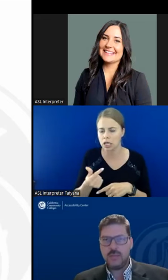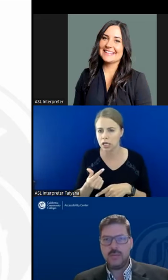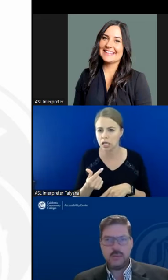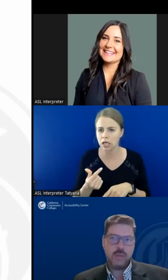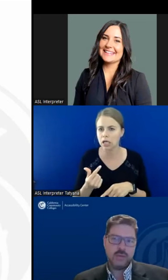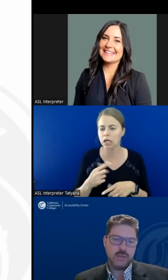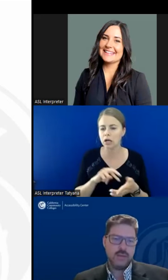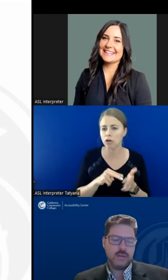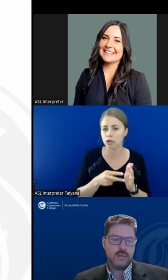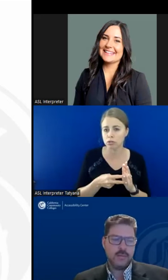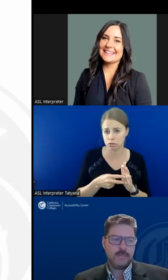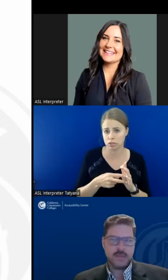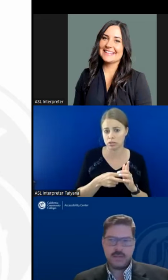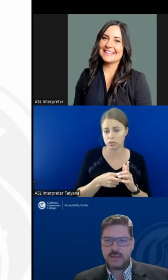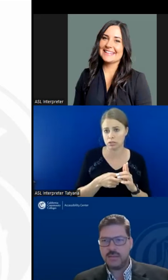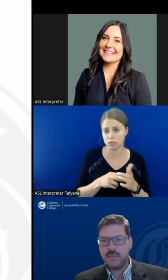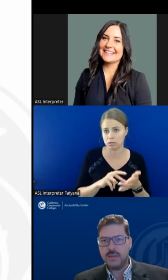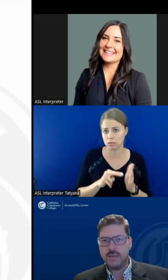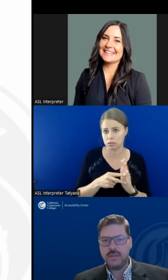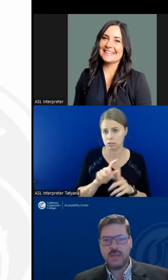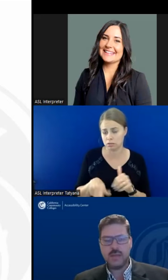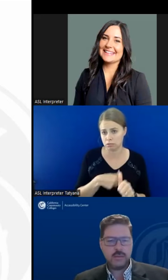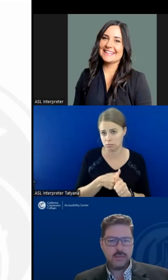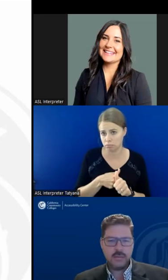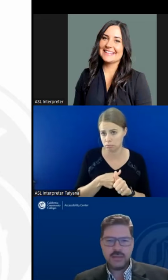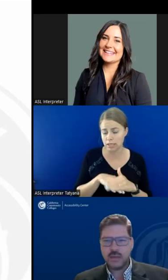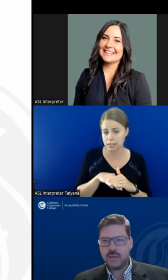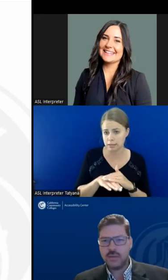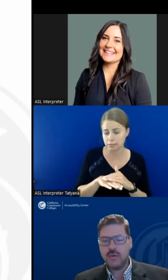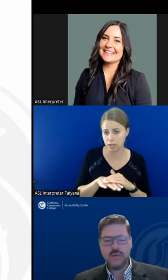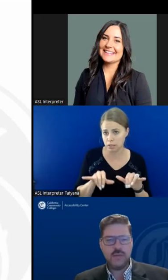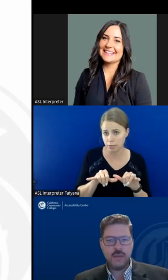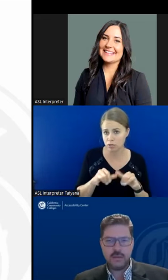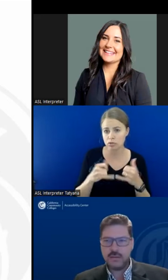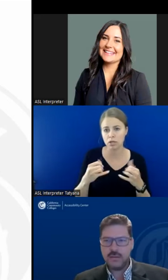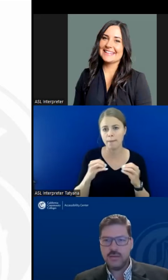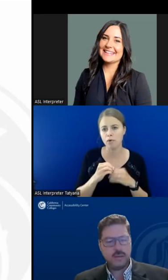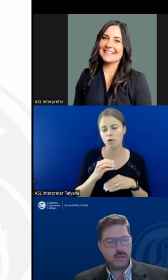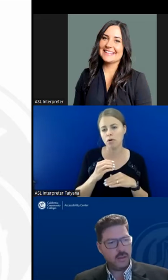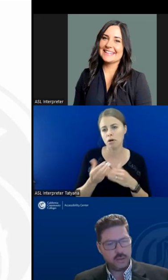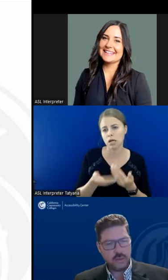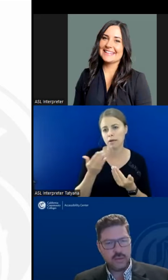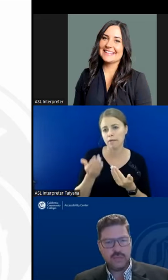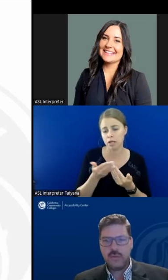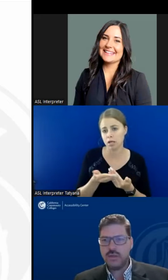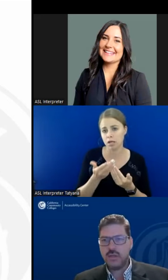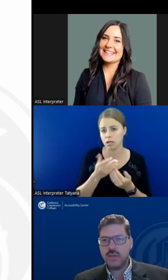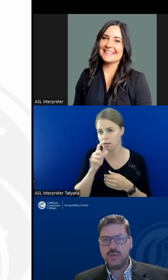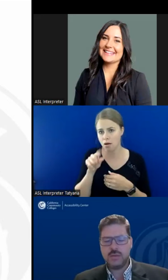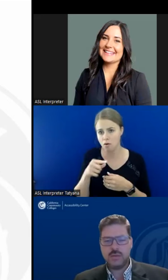they were intended as accessibility measure. It's actually more convenient, not only for wheel chair users,